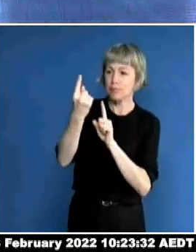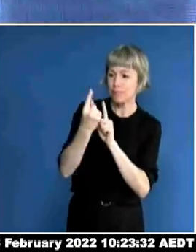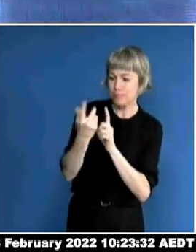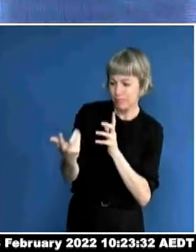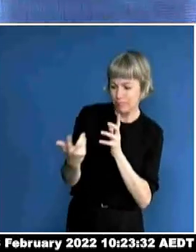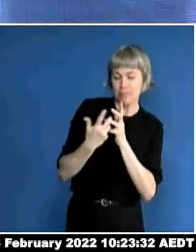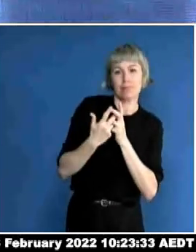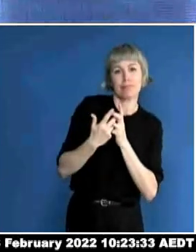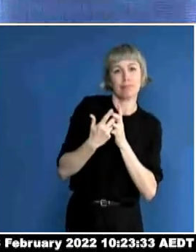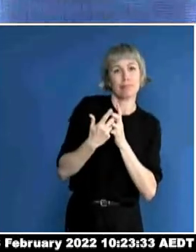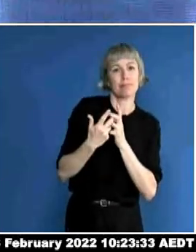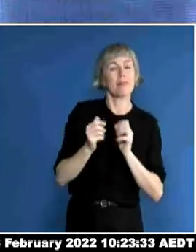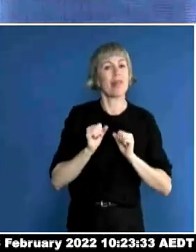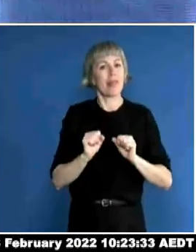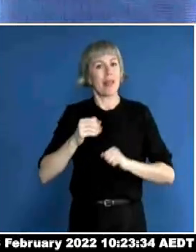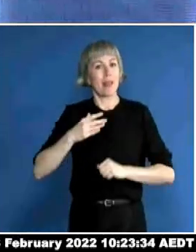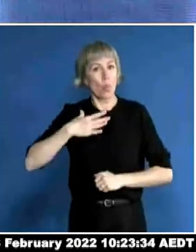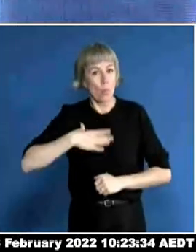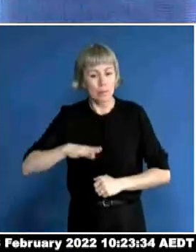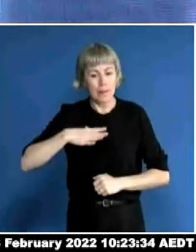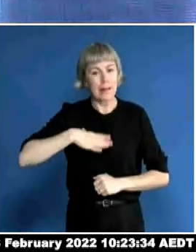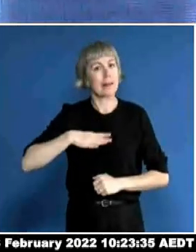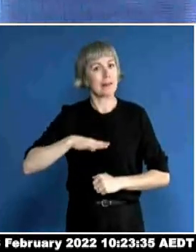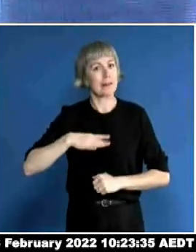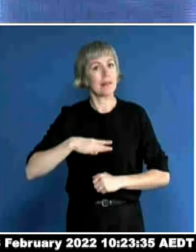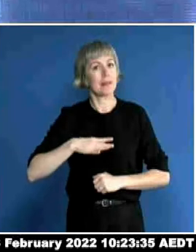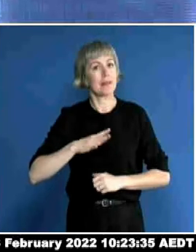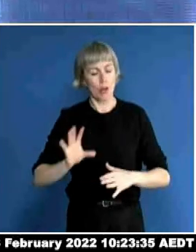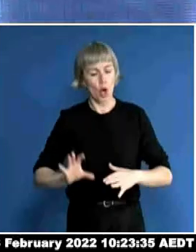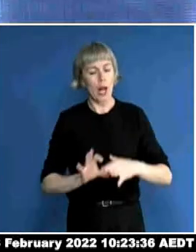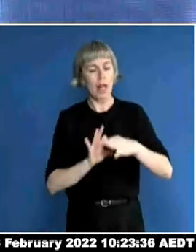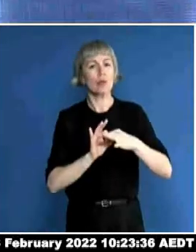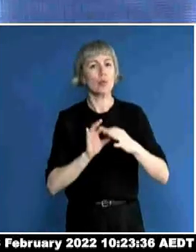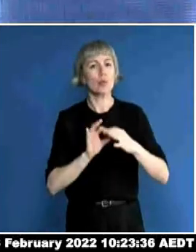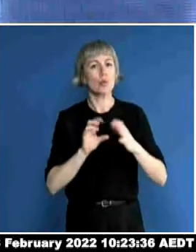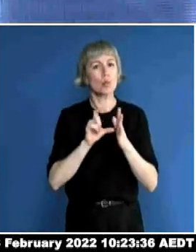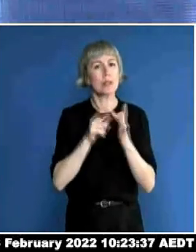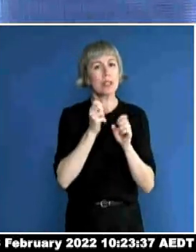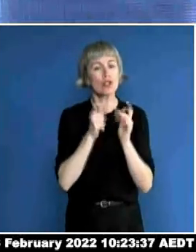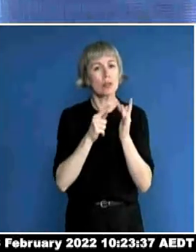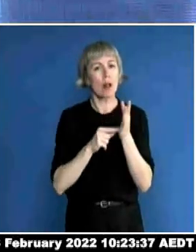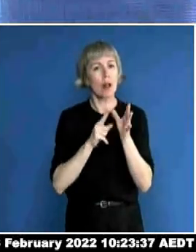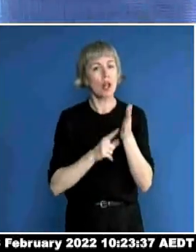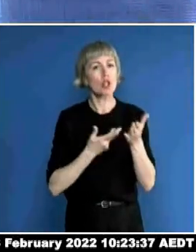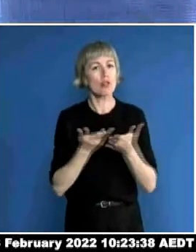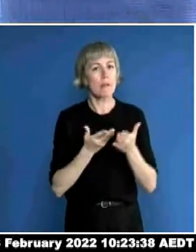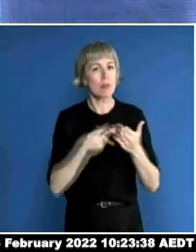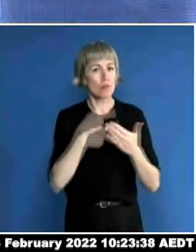employment services platform or through tailored servicing by employment service